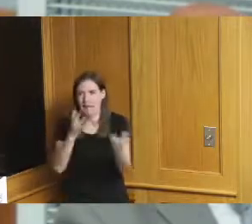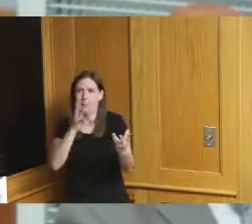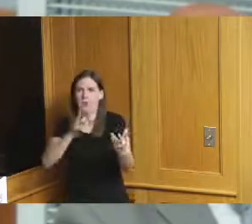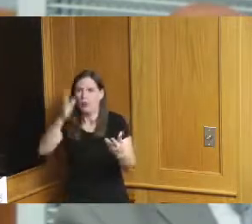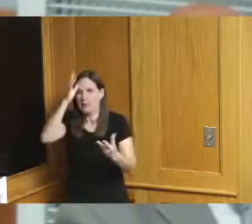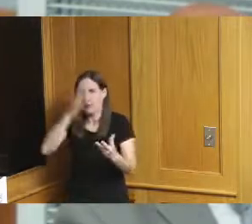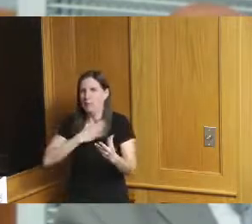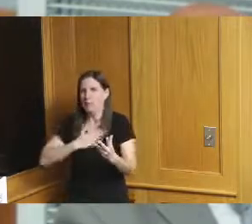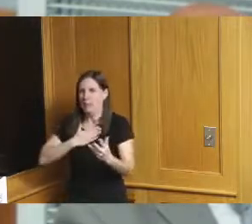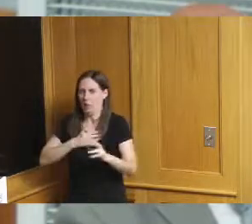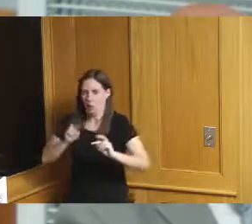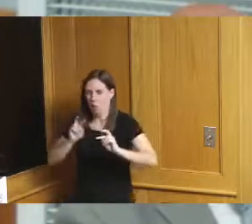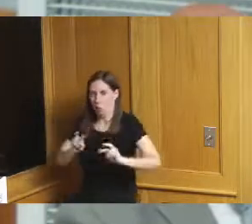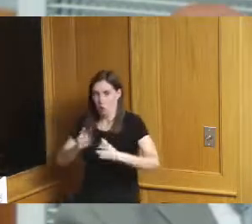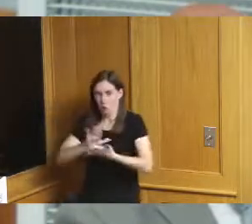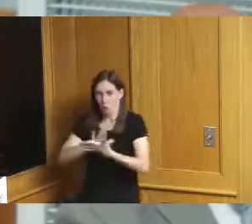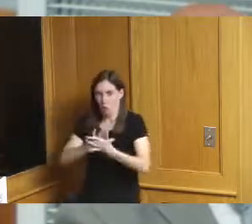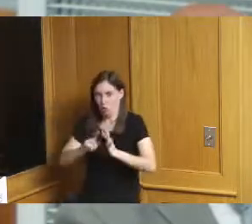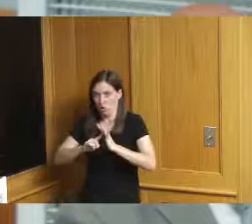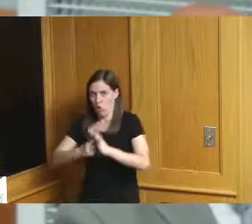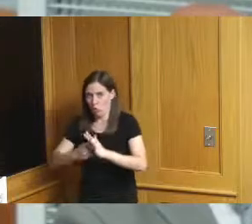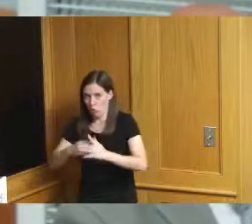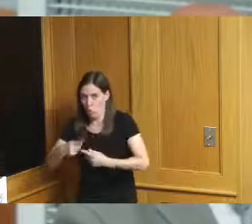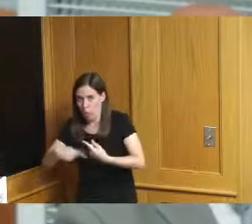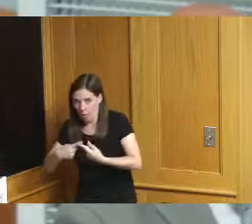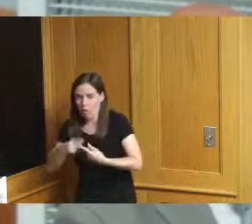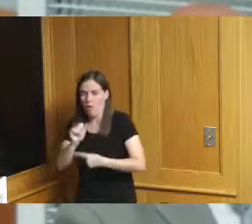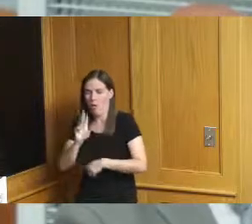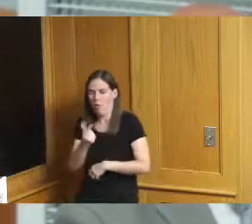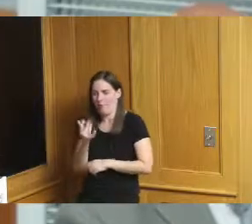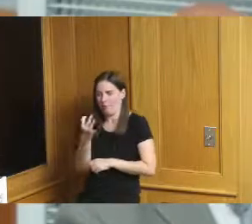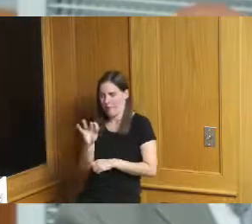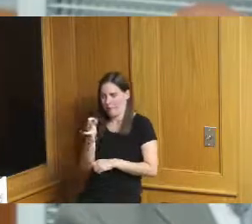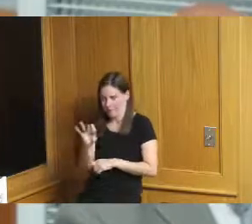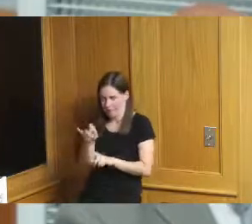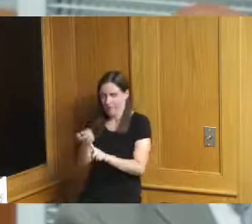of the school date because the service will be different there 75 percent of the comments we got